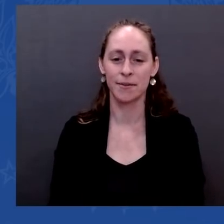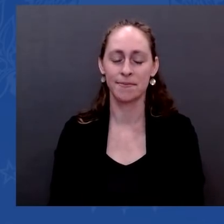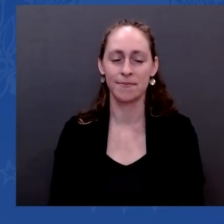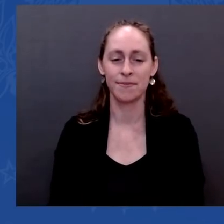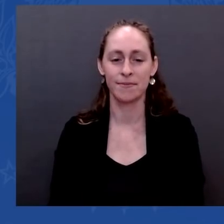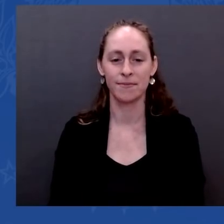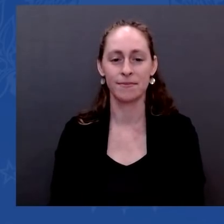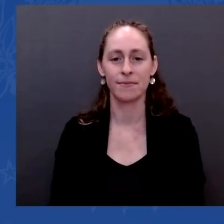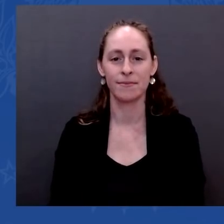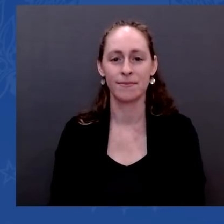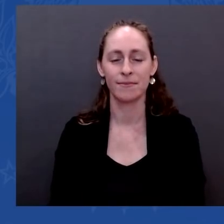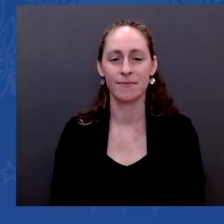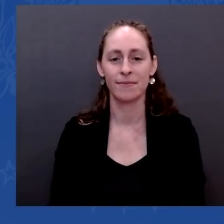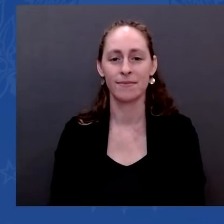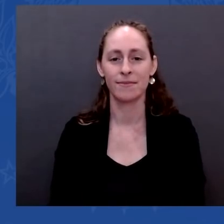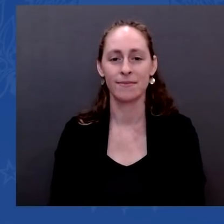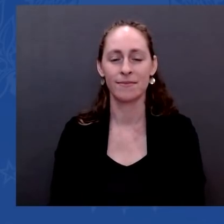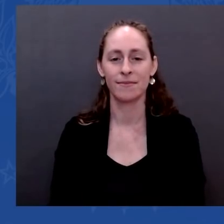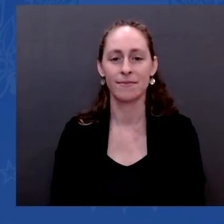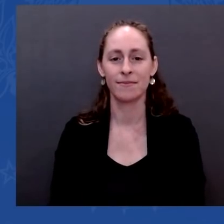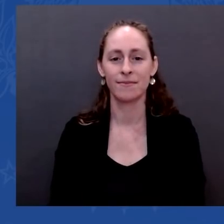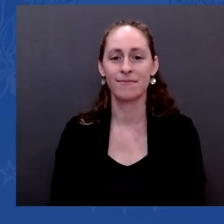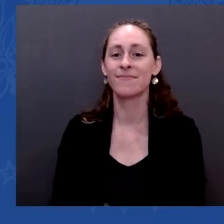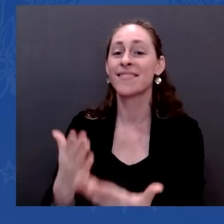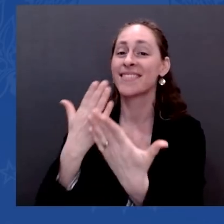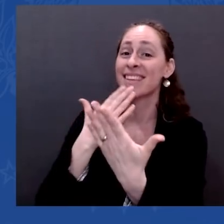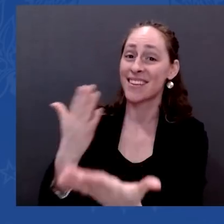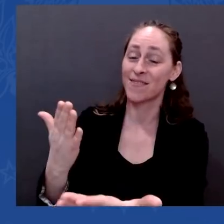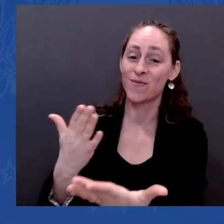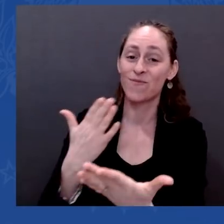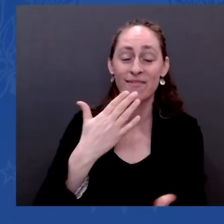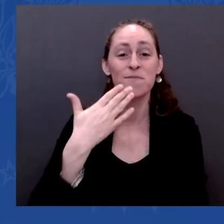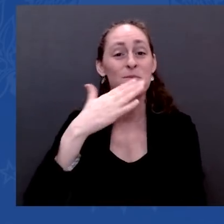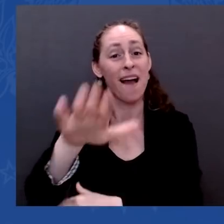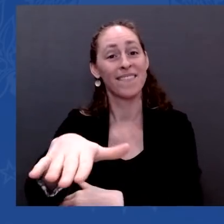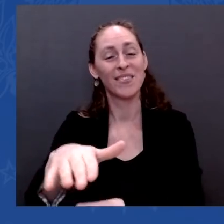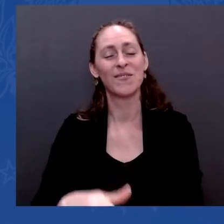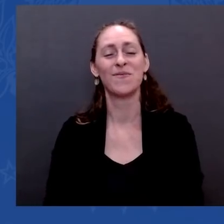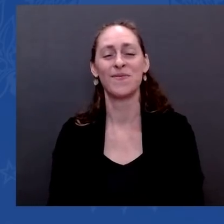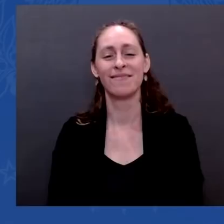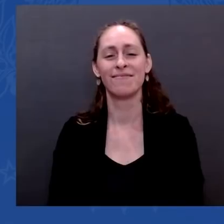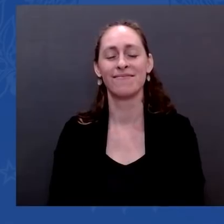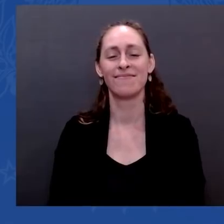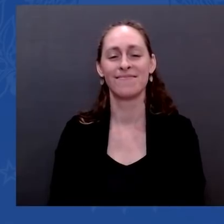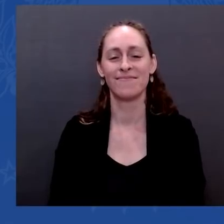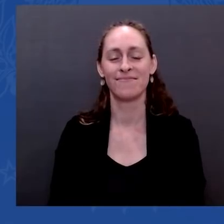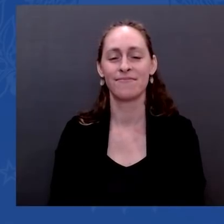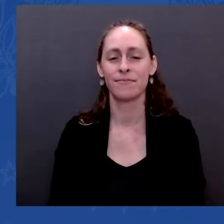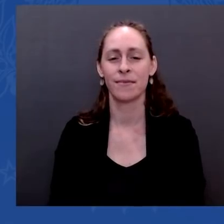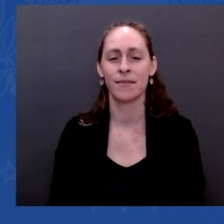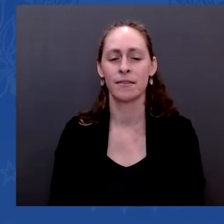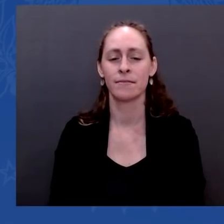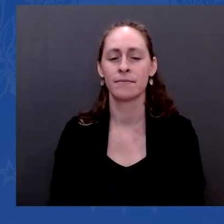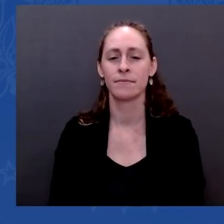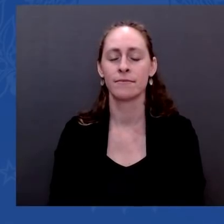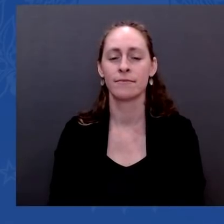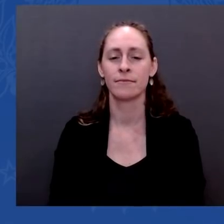Good afternoon from my side as well. I'm very grateful that we had the opportunity to talk in much detail today,